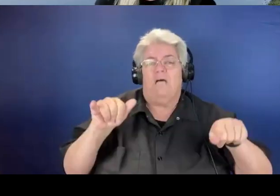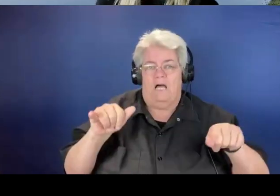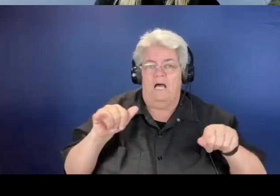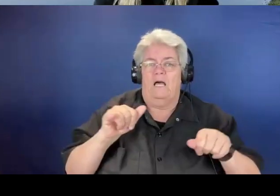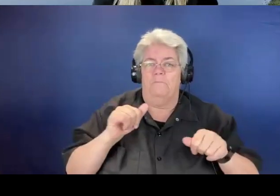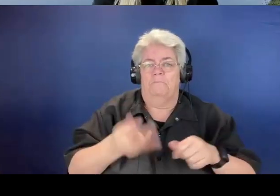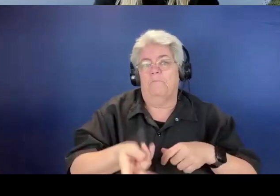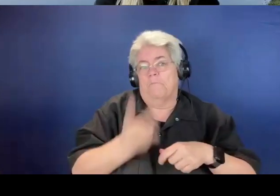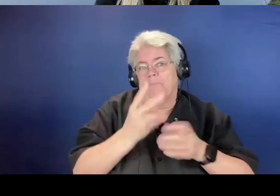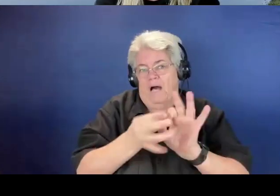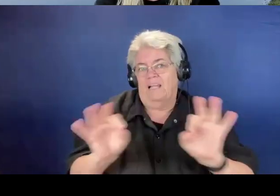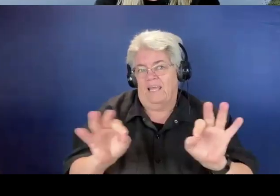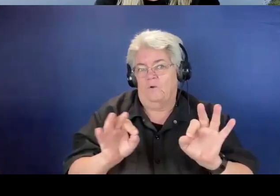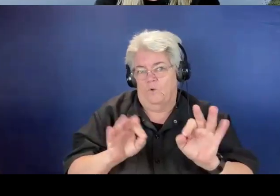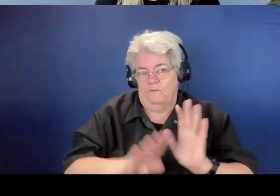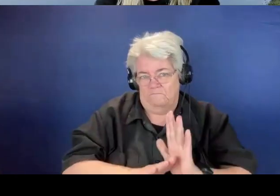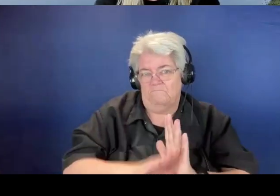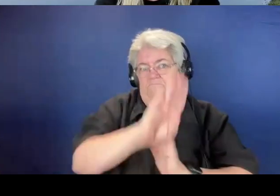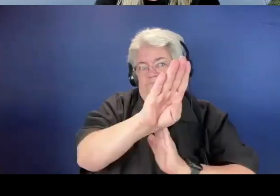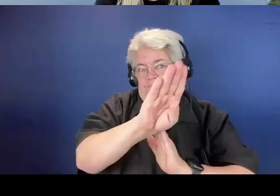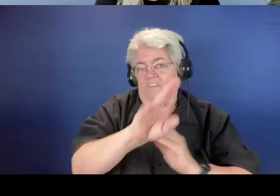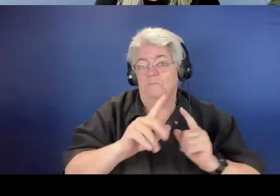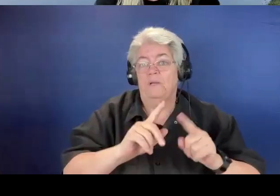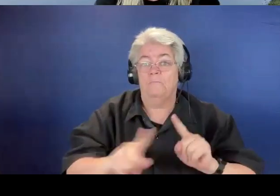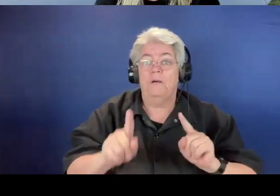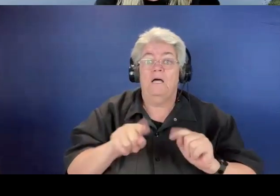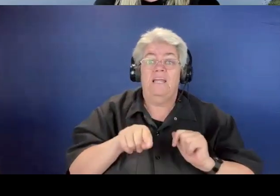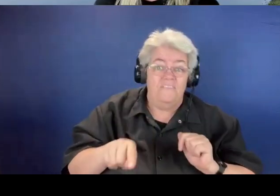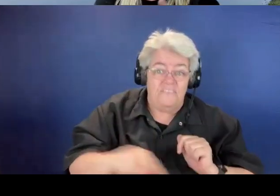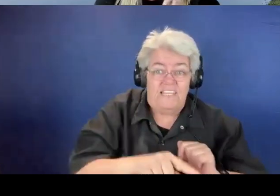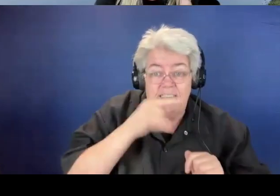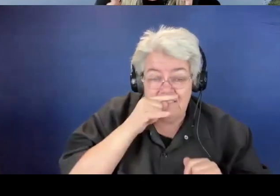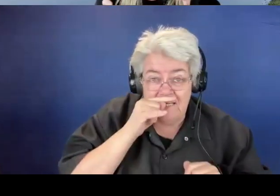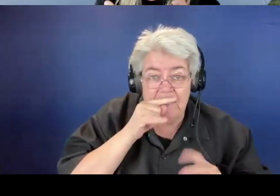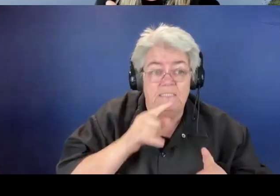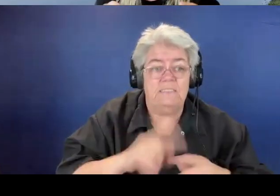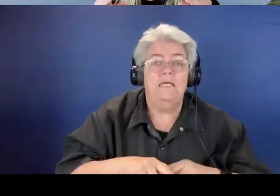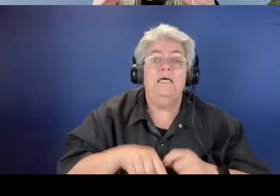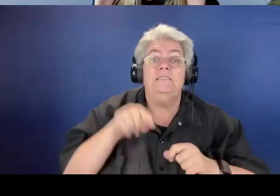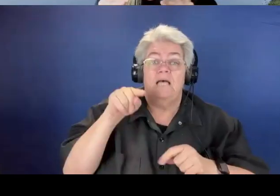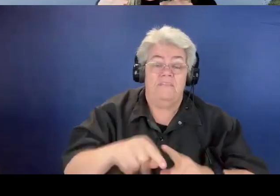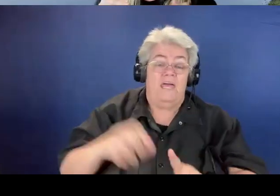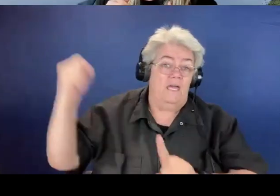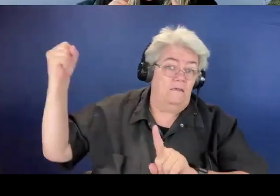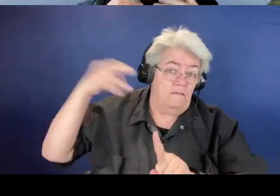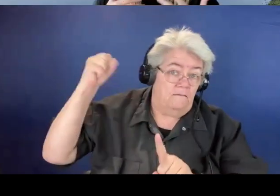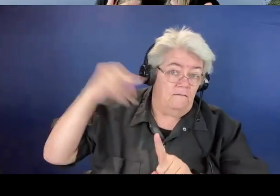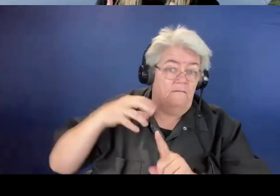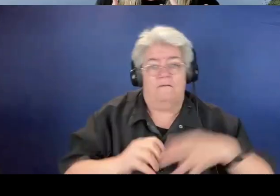What we do need to remember with these kids that seldomly are they exposed to each of the languages equally.